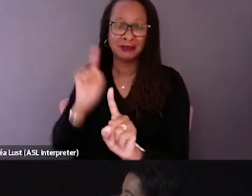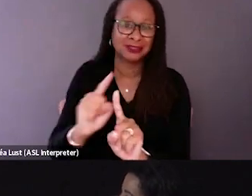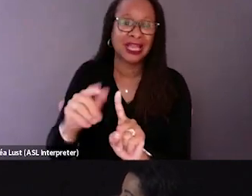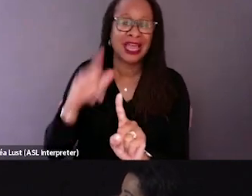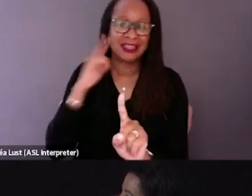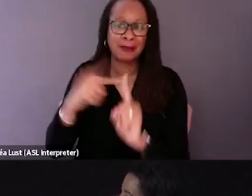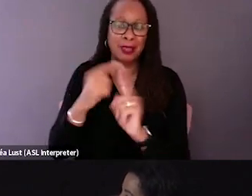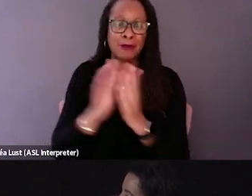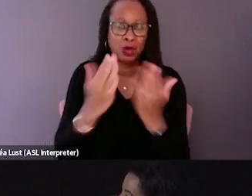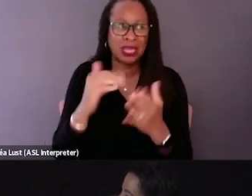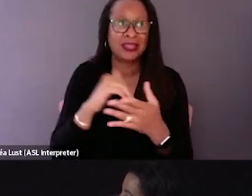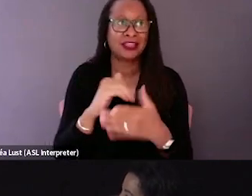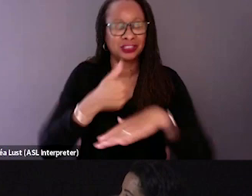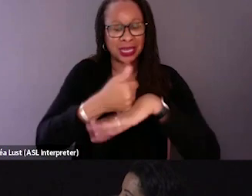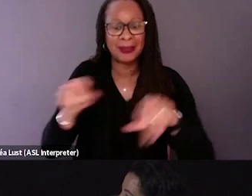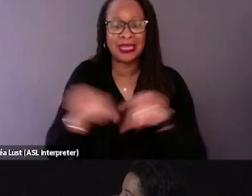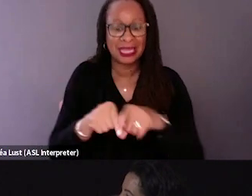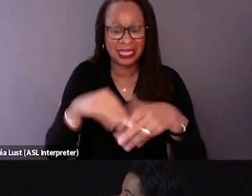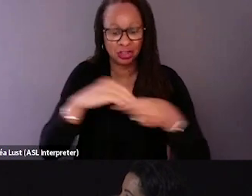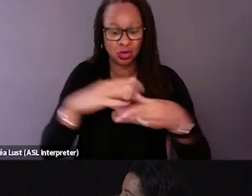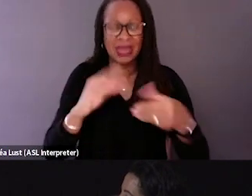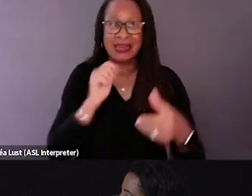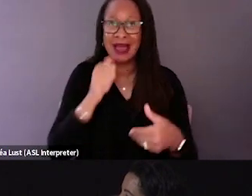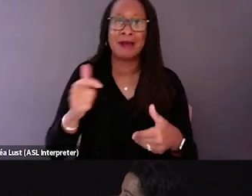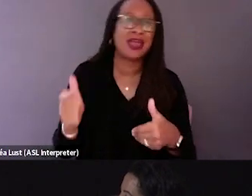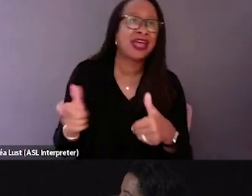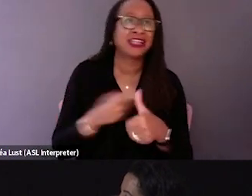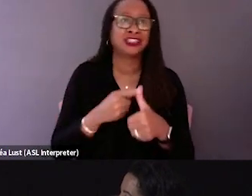and not just have that like initial visceral reaction to going back to them.